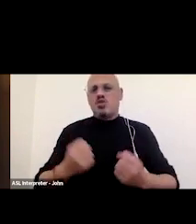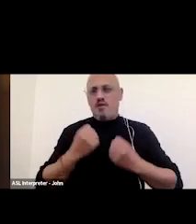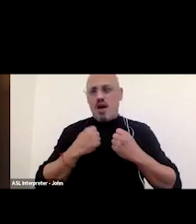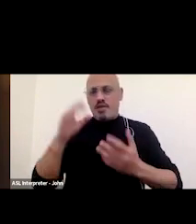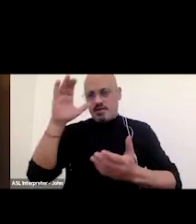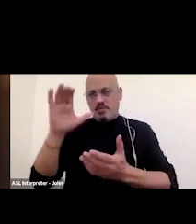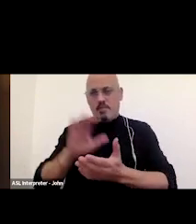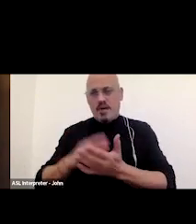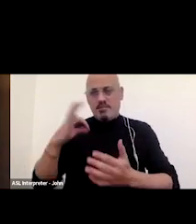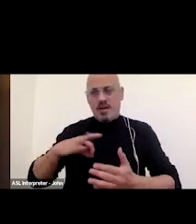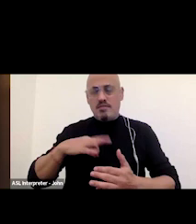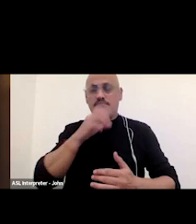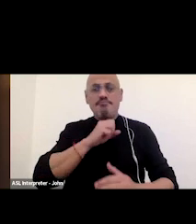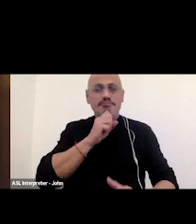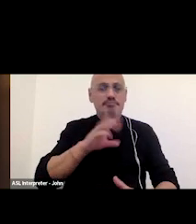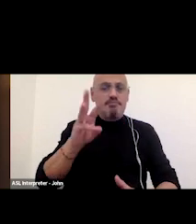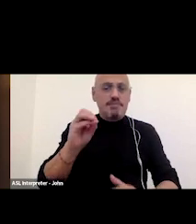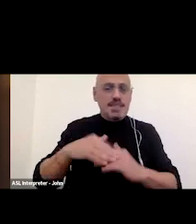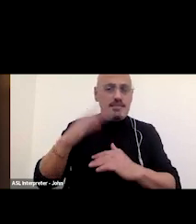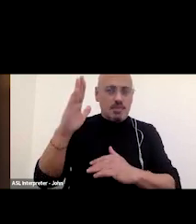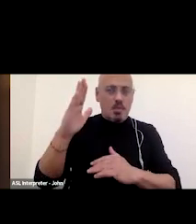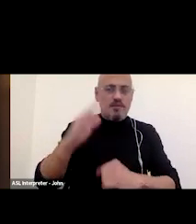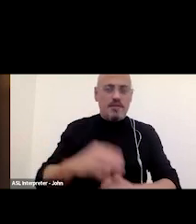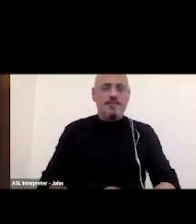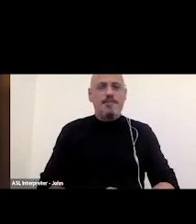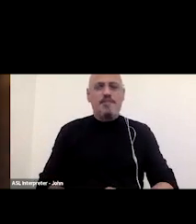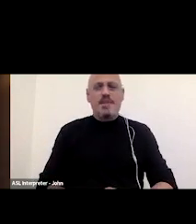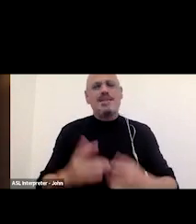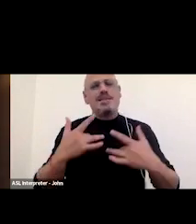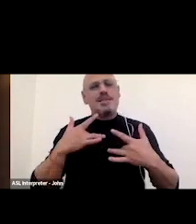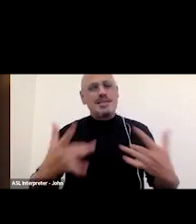for those who are age 60 and older. Generally, with these,